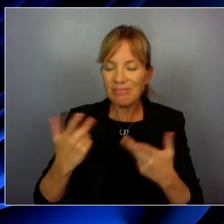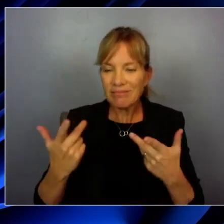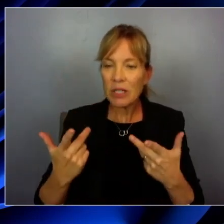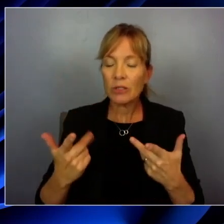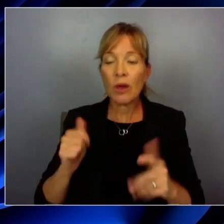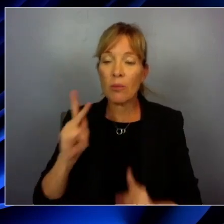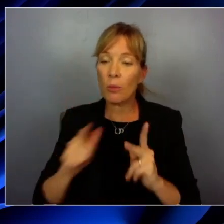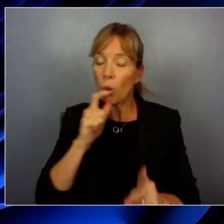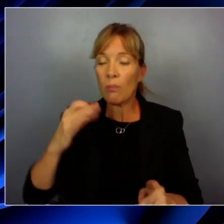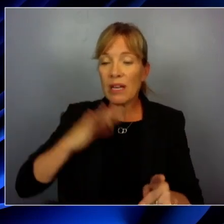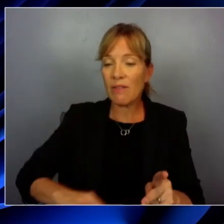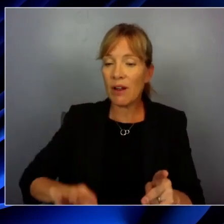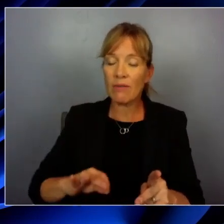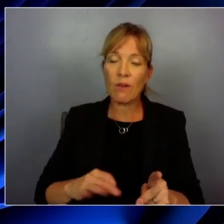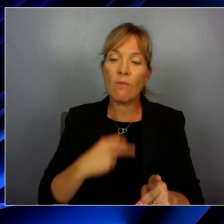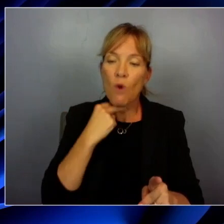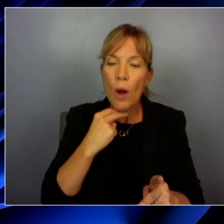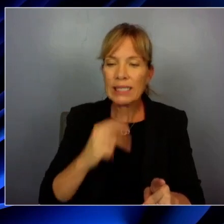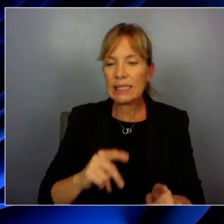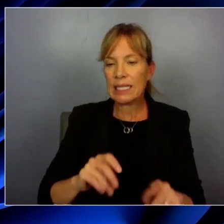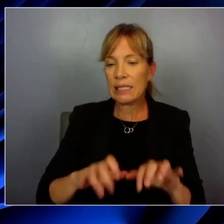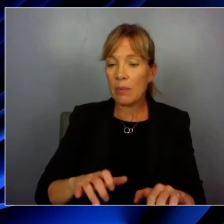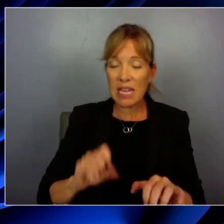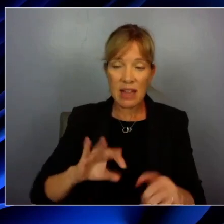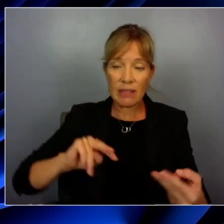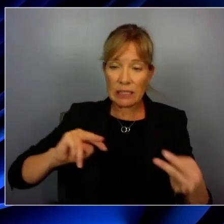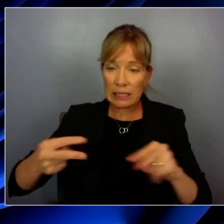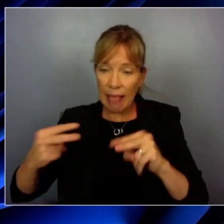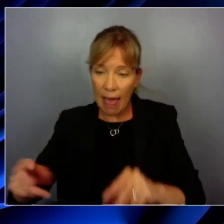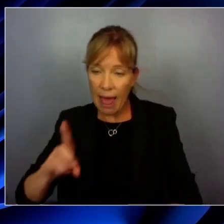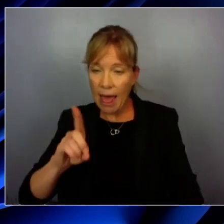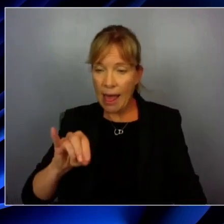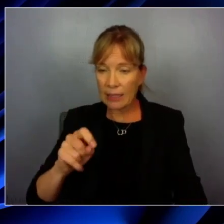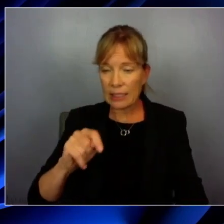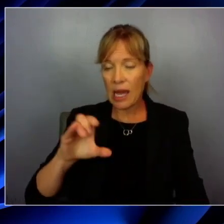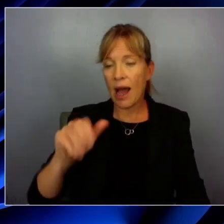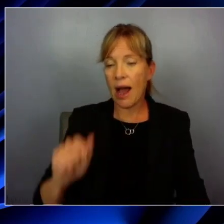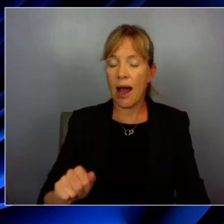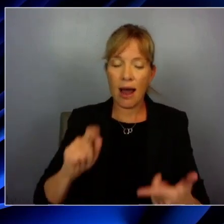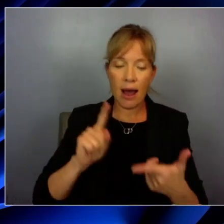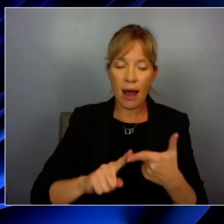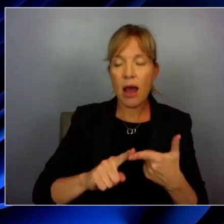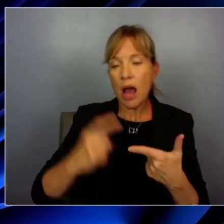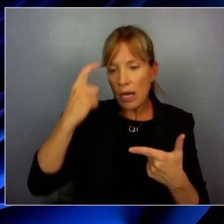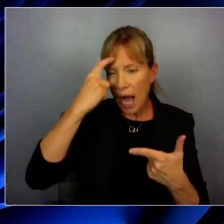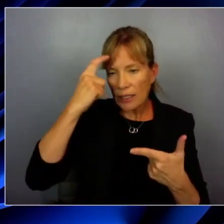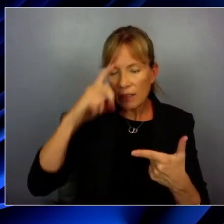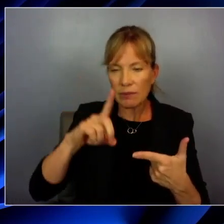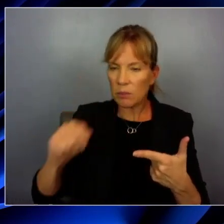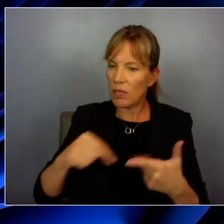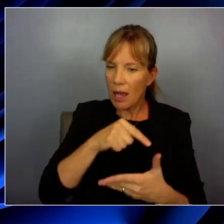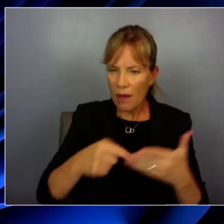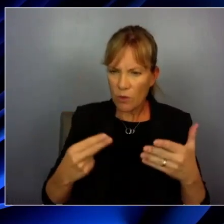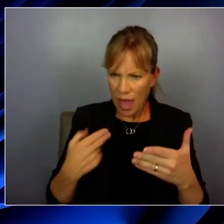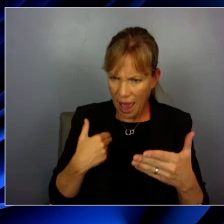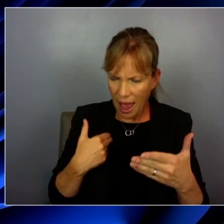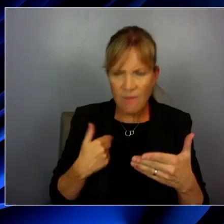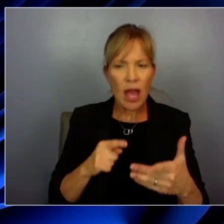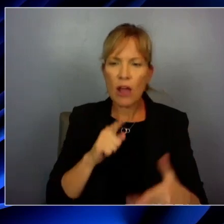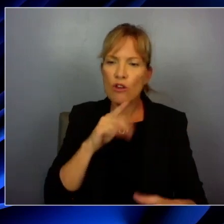would of course be people with dyslexia. People with cognitive disabilities and so this is something we should continue to talk about.